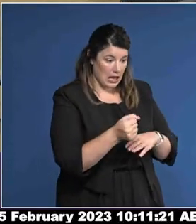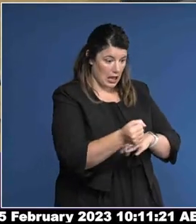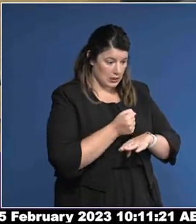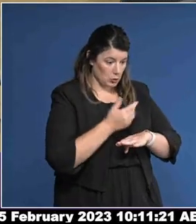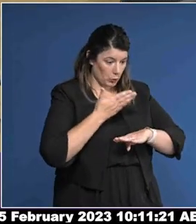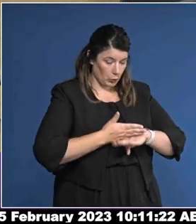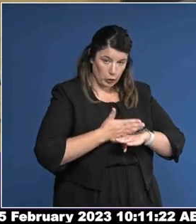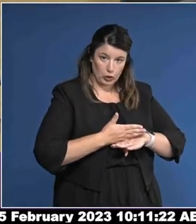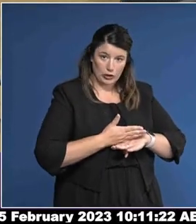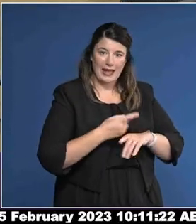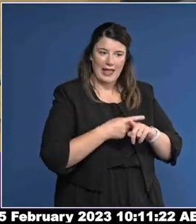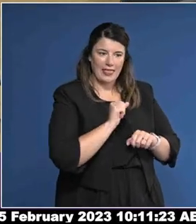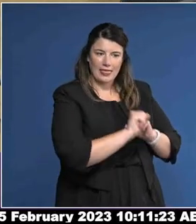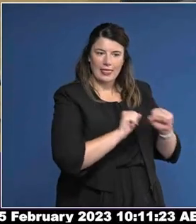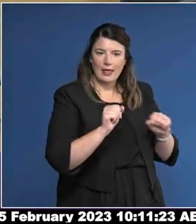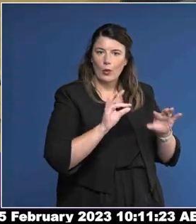of their organisation with respect to their employees.